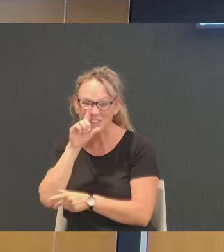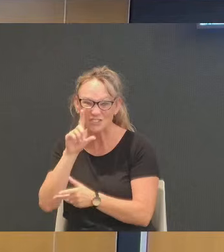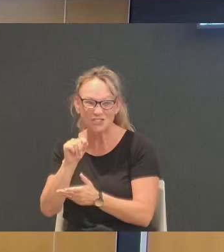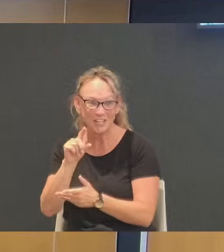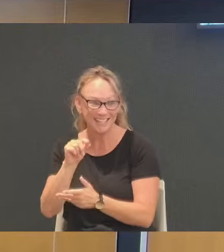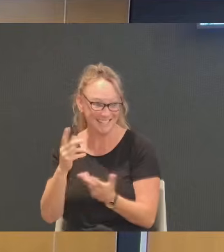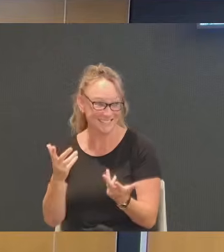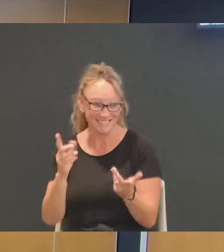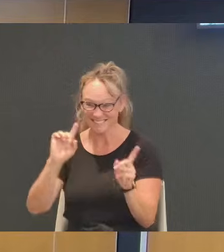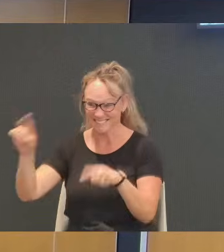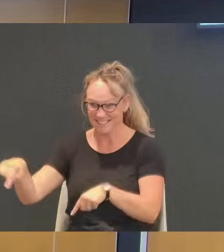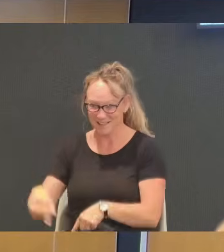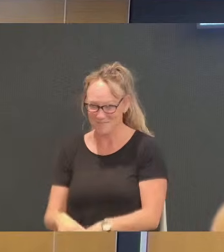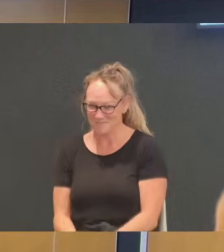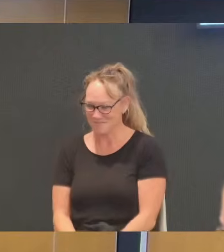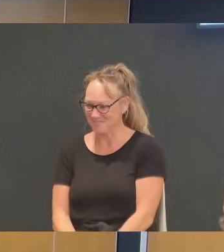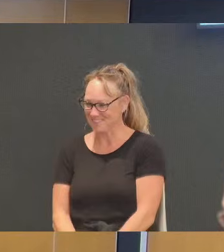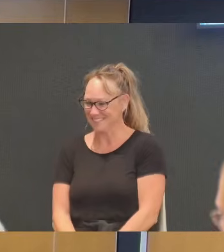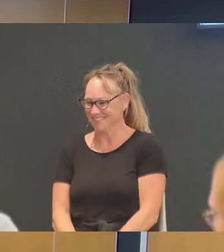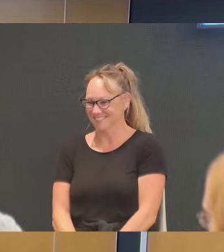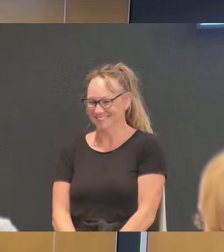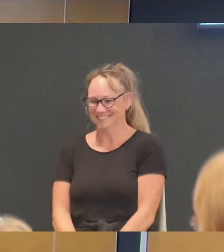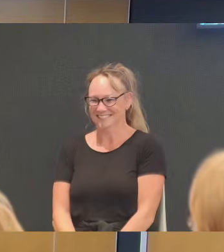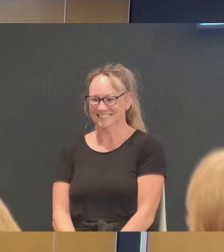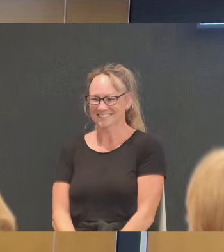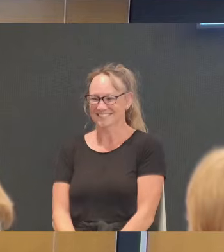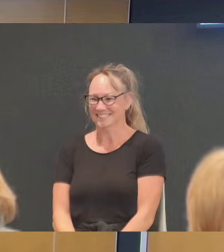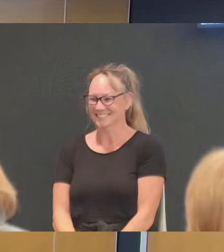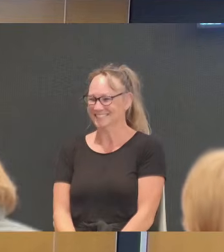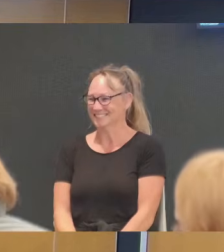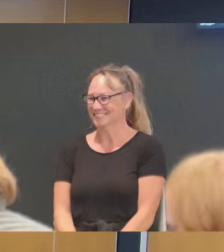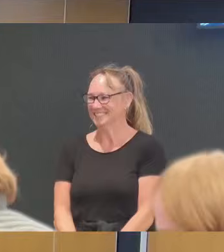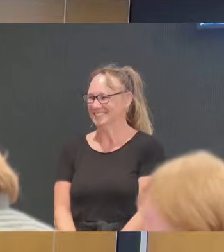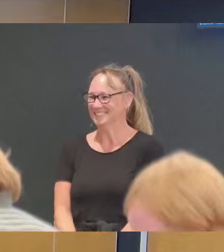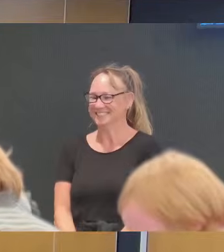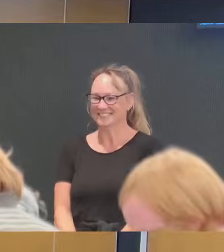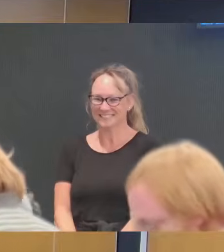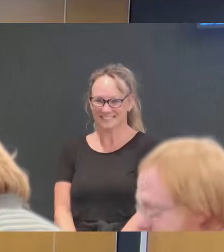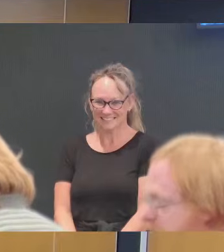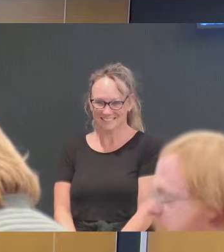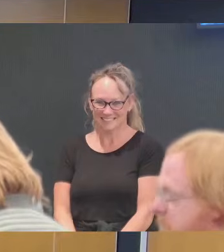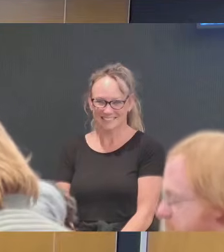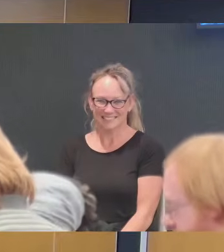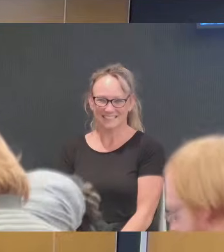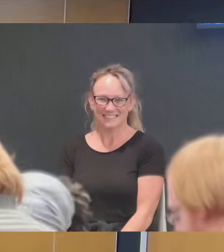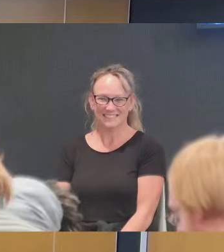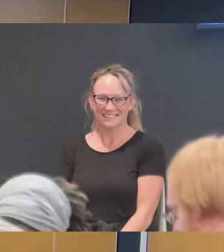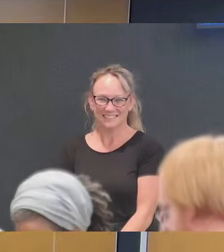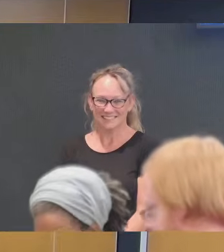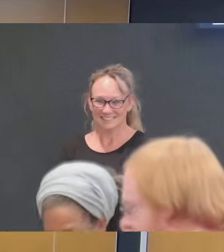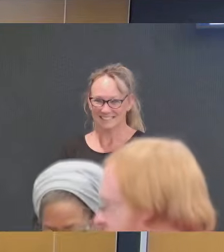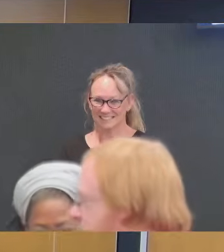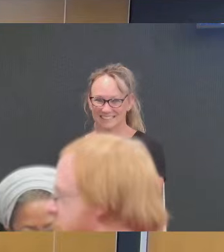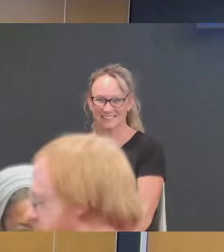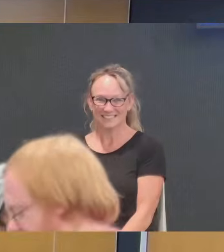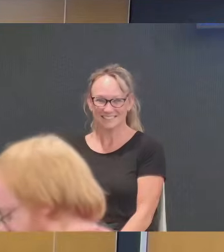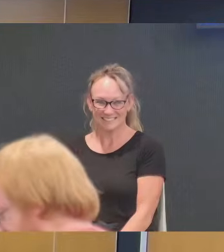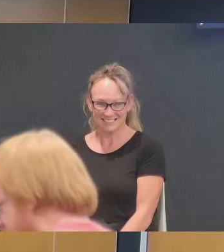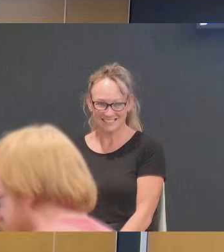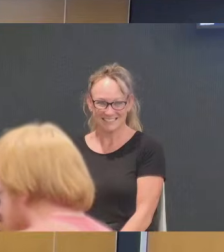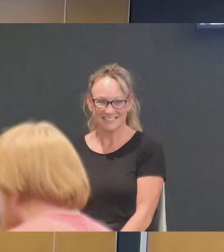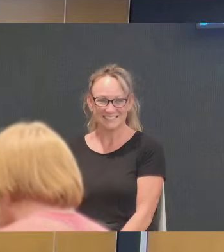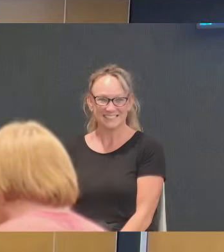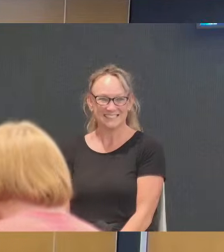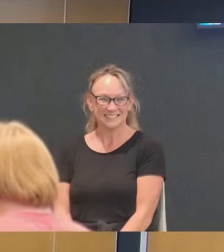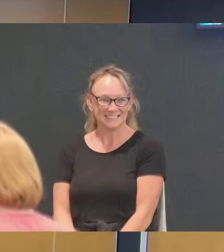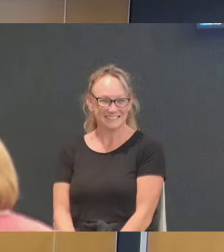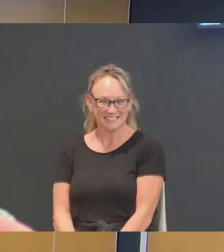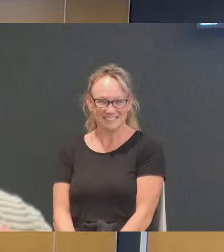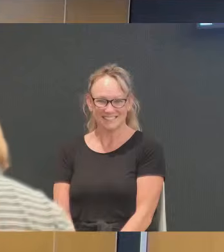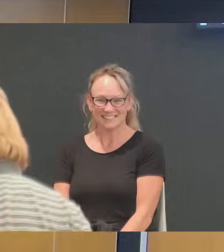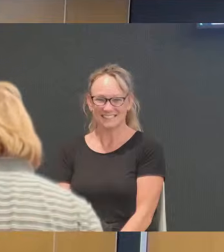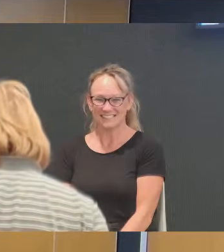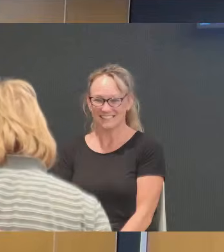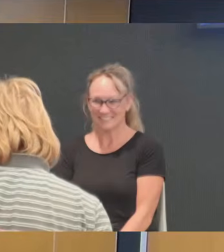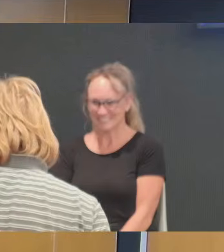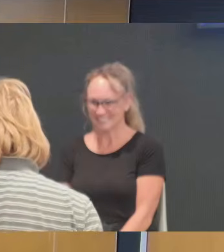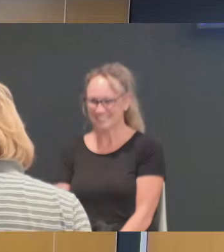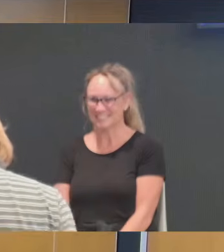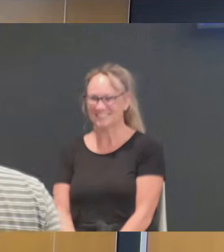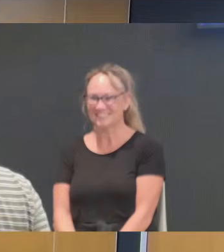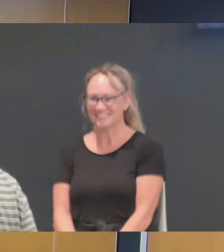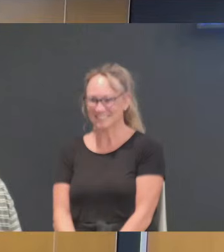Oh boy. Who's paying? Yeah. that here, right? Okay. Okay. Thank you. Uhhuh.